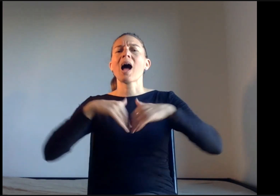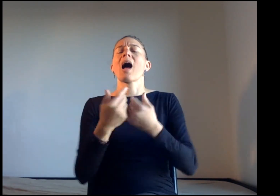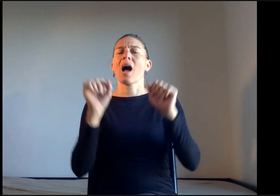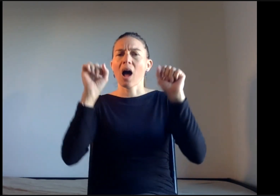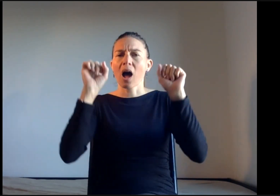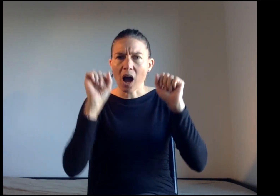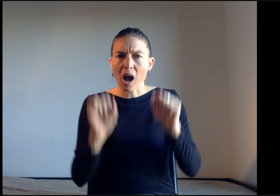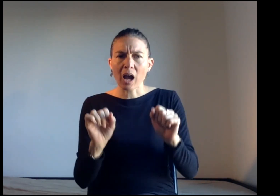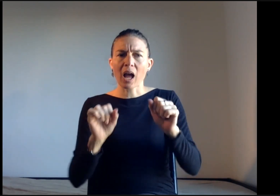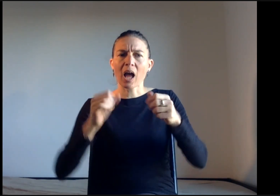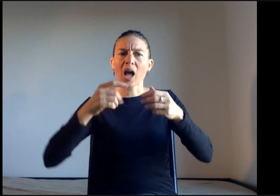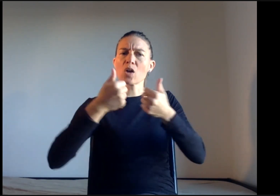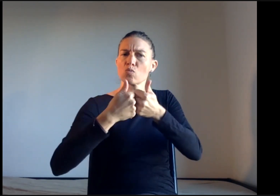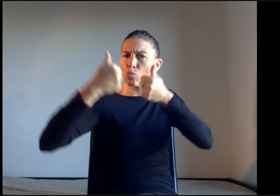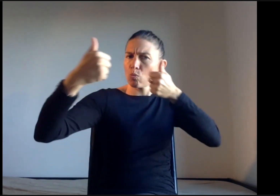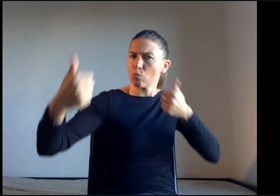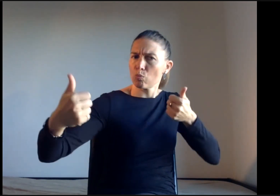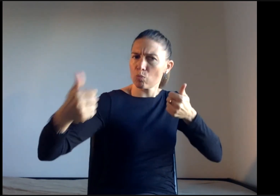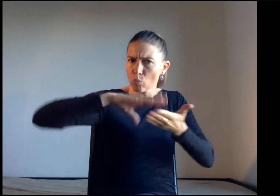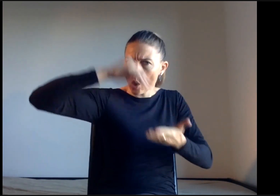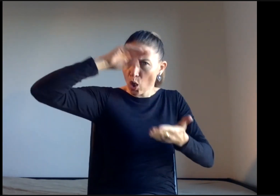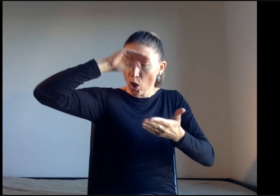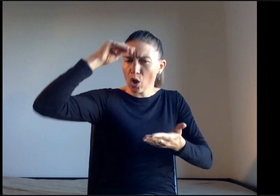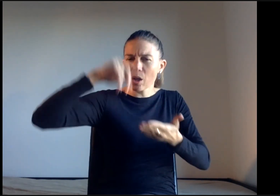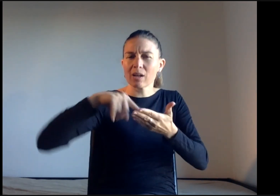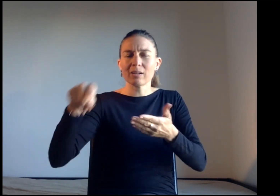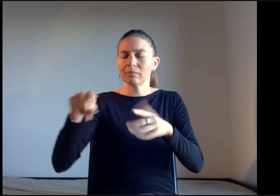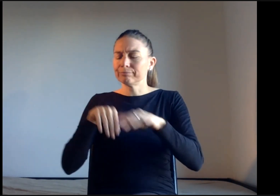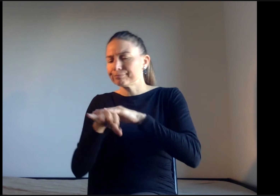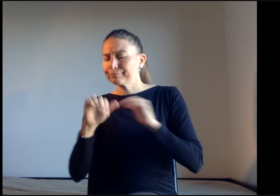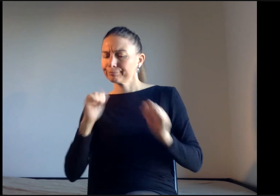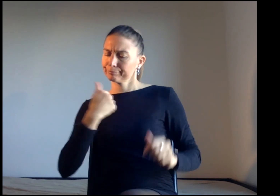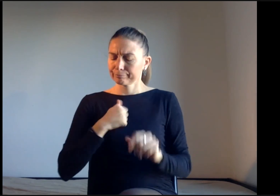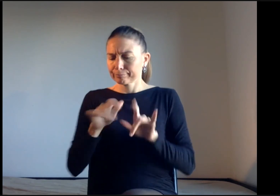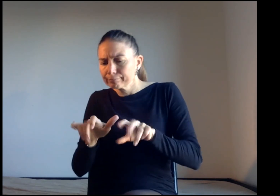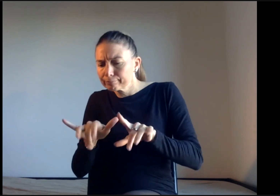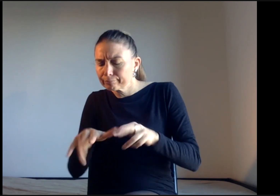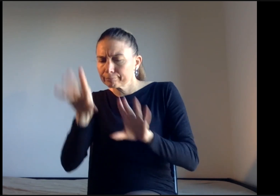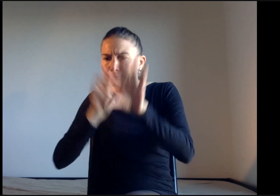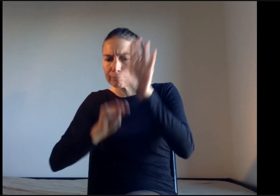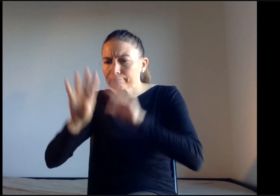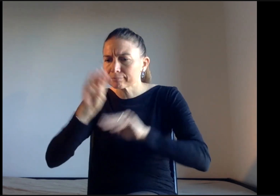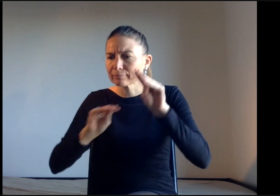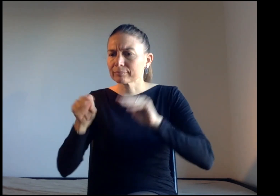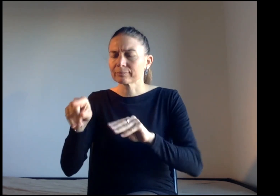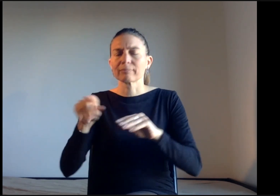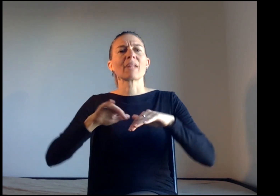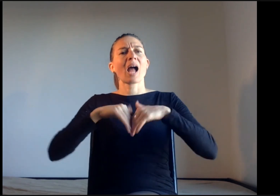How to apply the social distance...